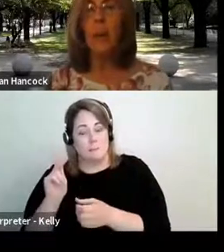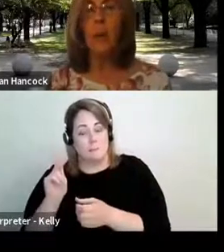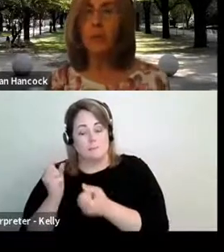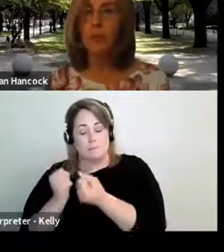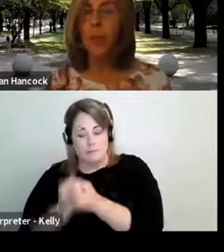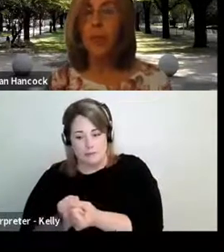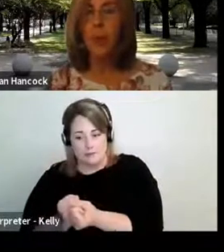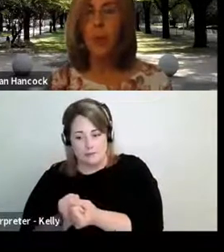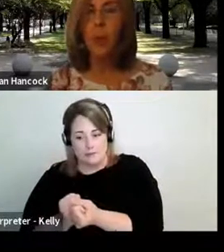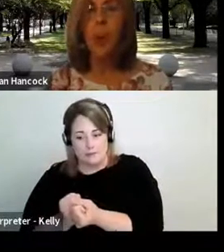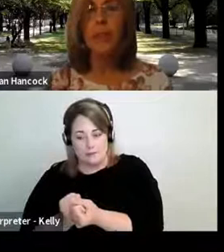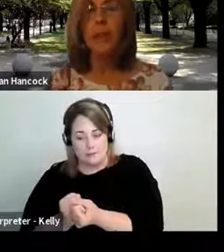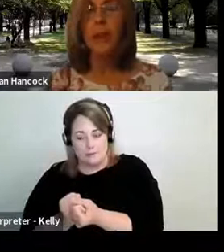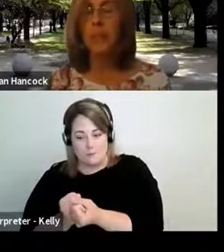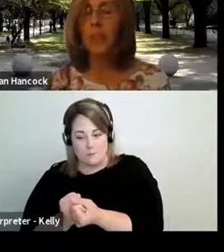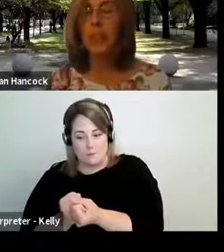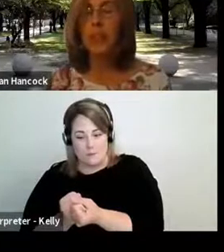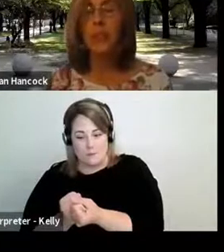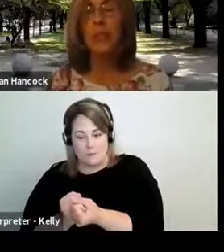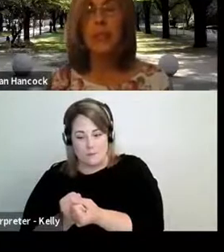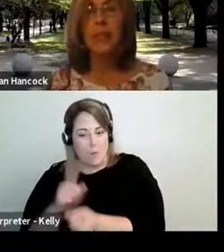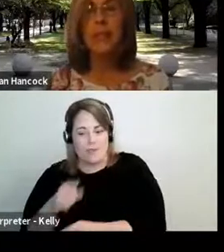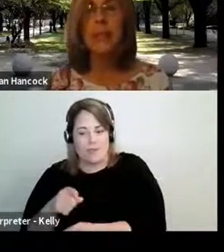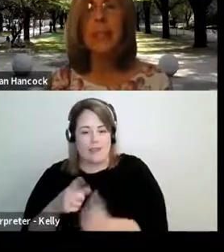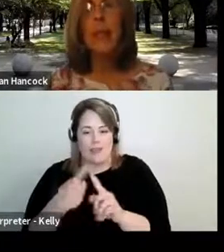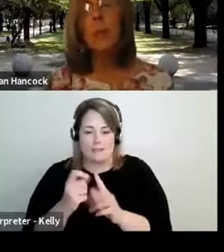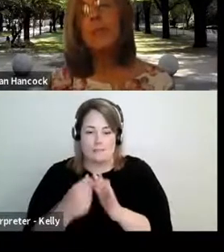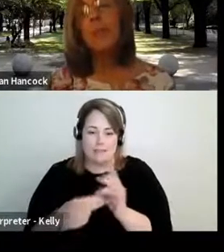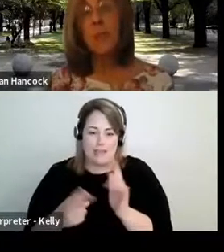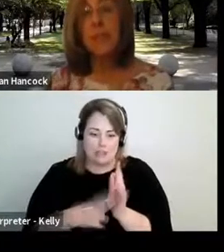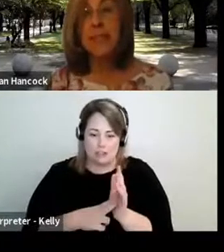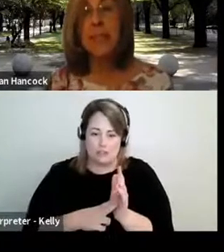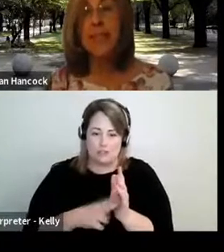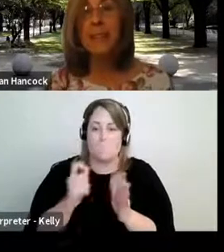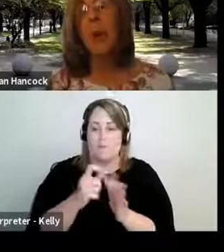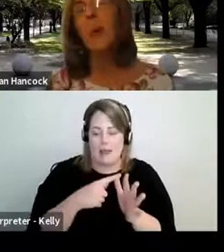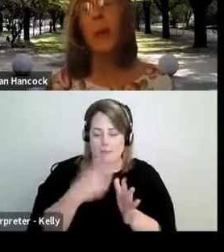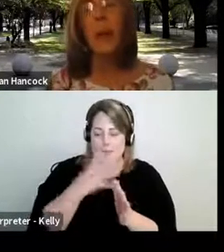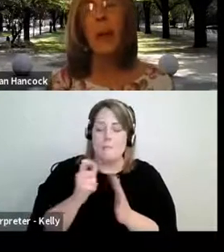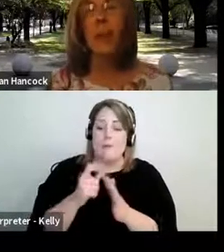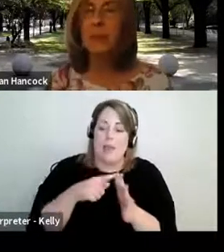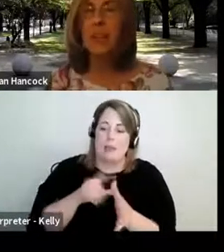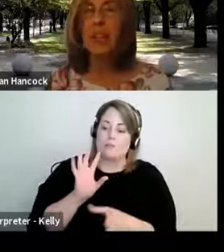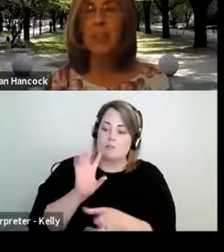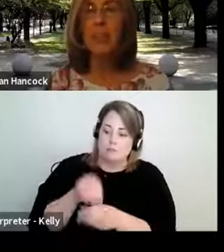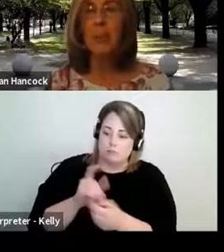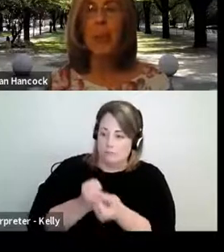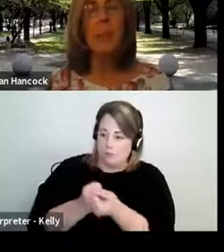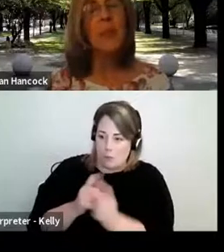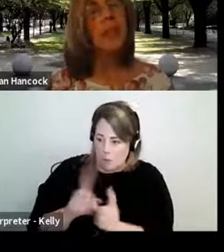what they’re required to assist, but also for the mentee as well, like other expectations from them,